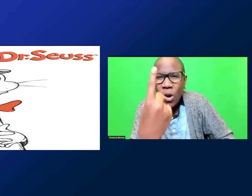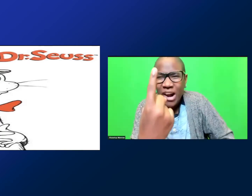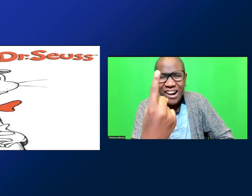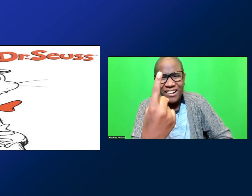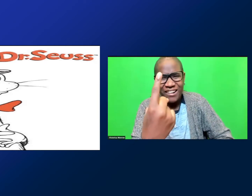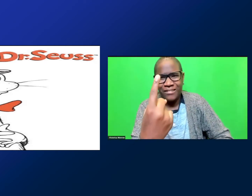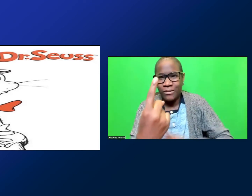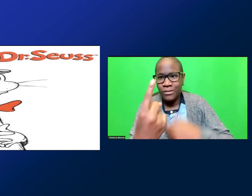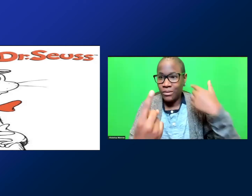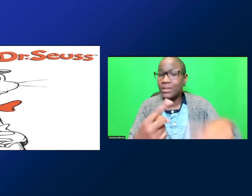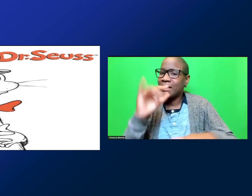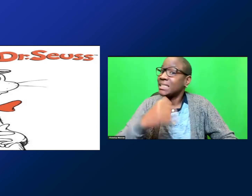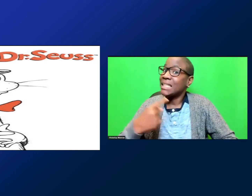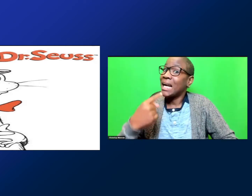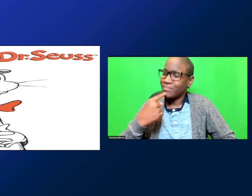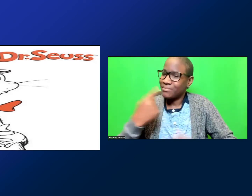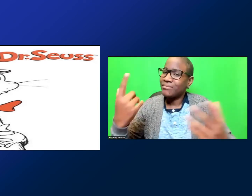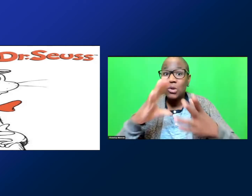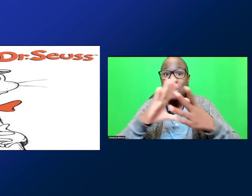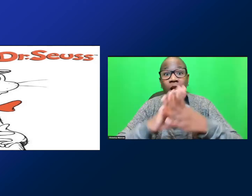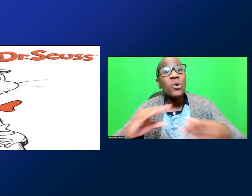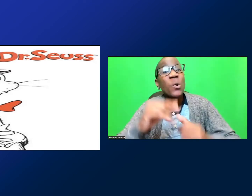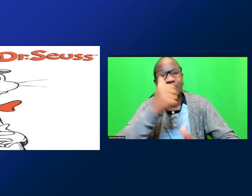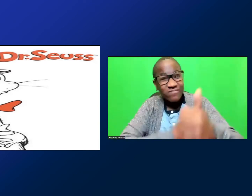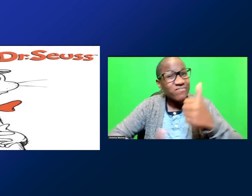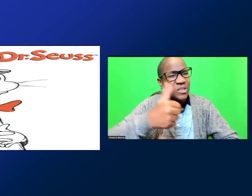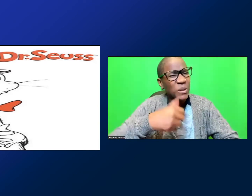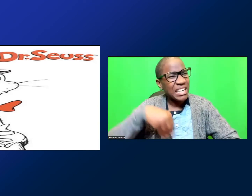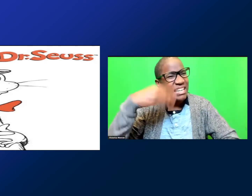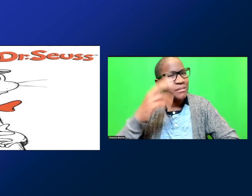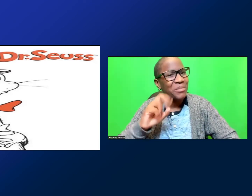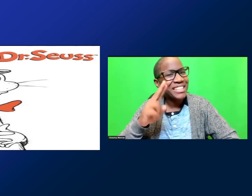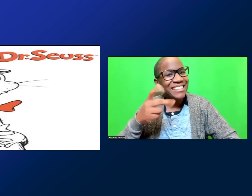you know why do we have to uh you know instead of we see racist authors like dr seuss being